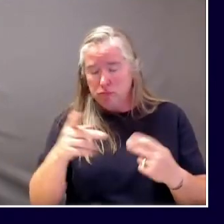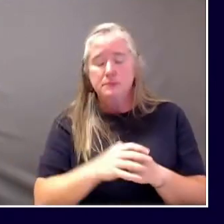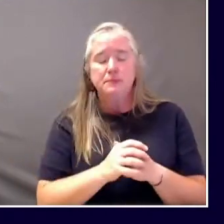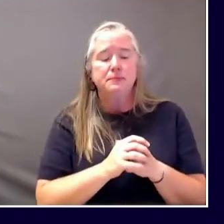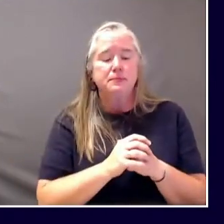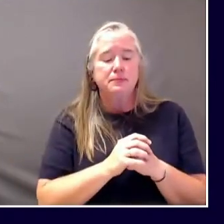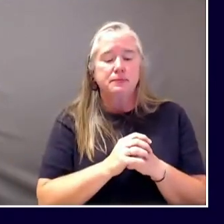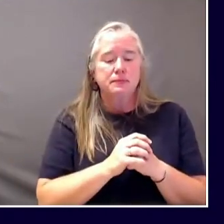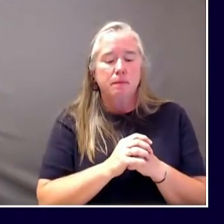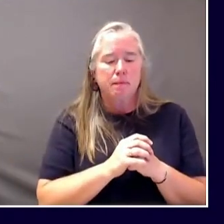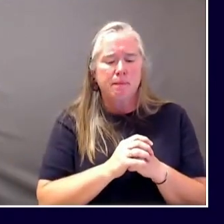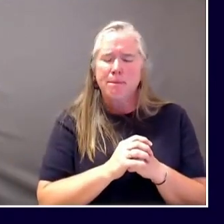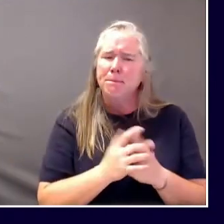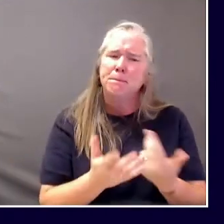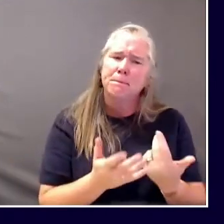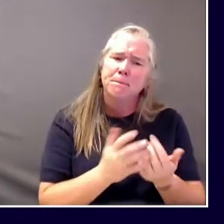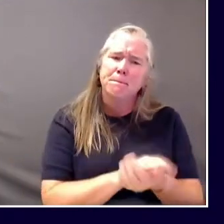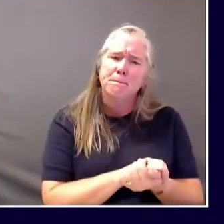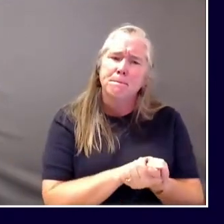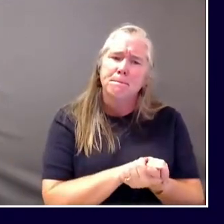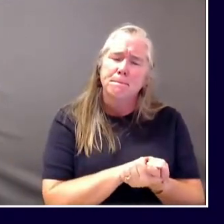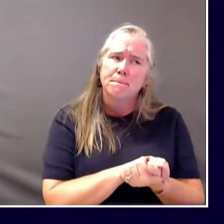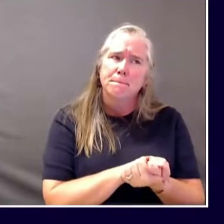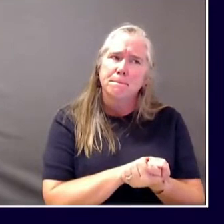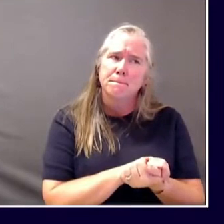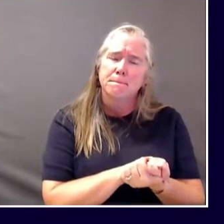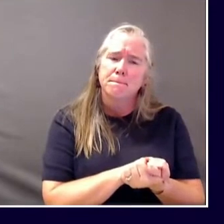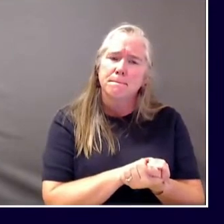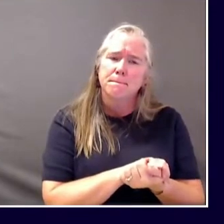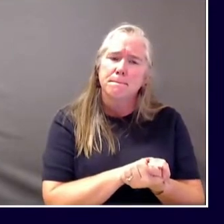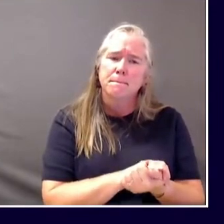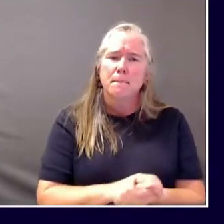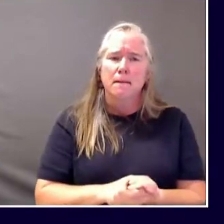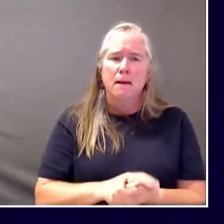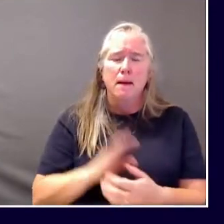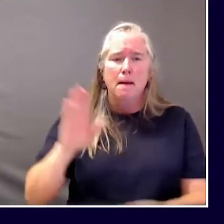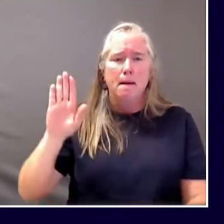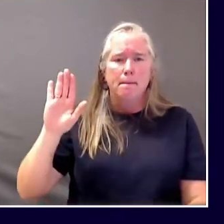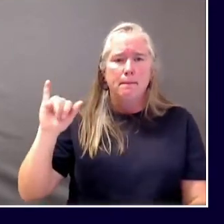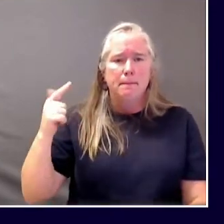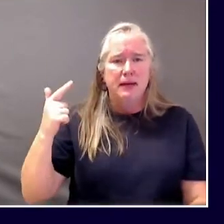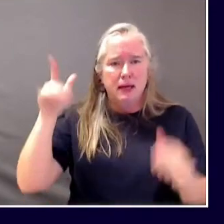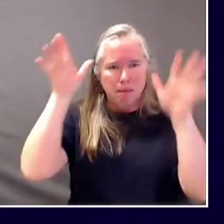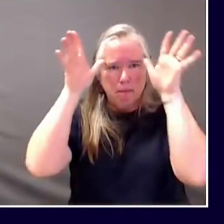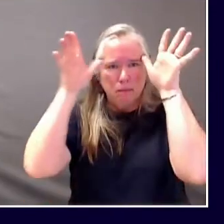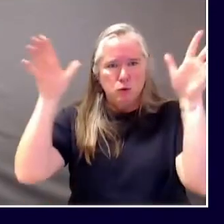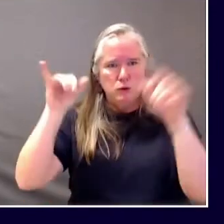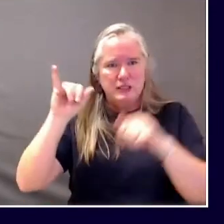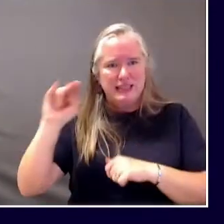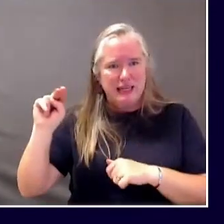legal action band R. why was legal action taken against the